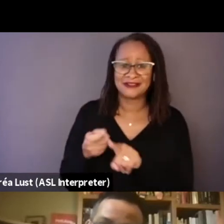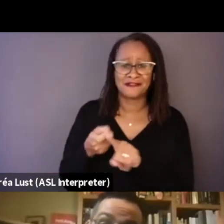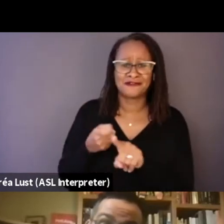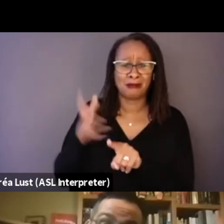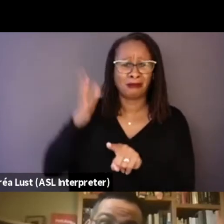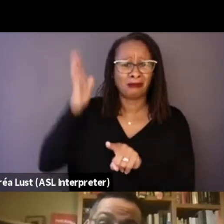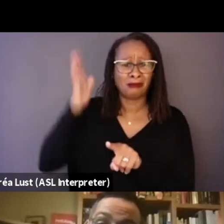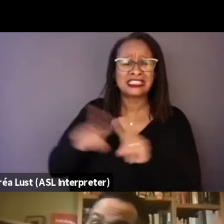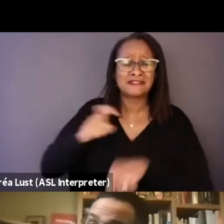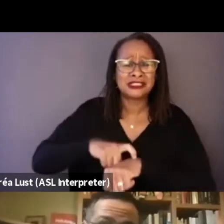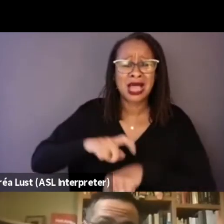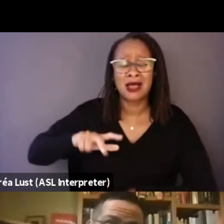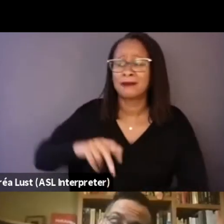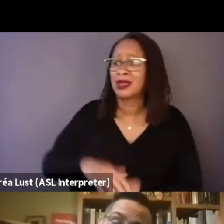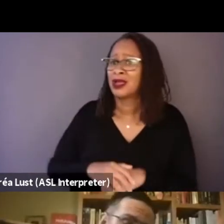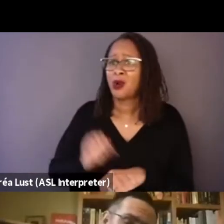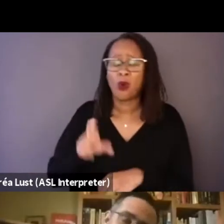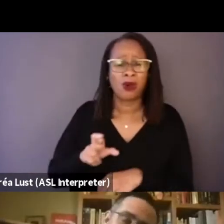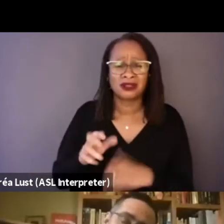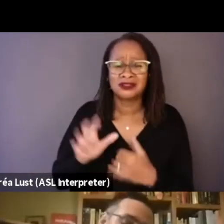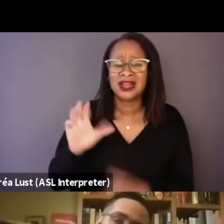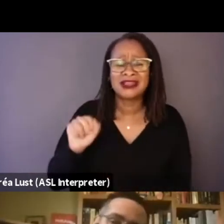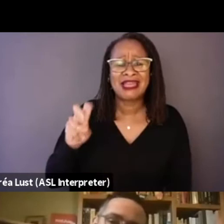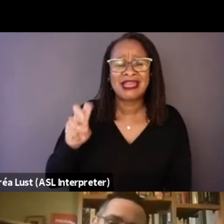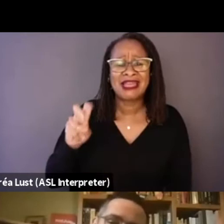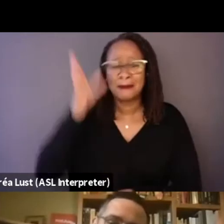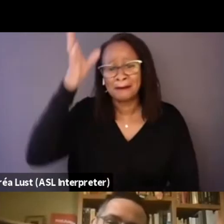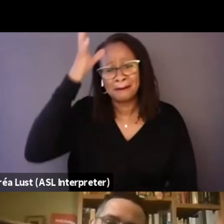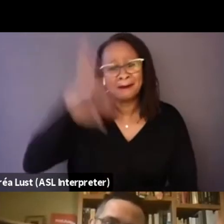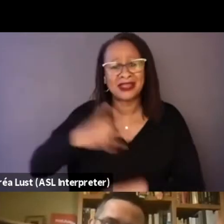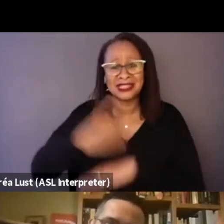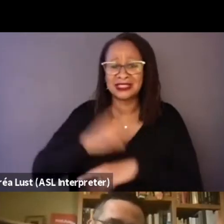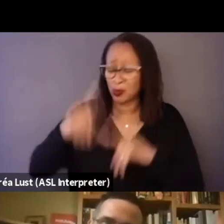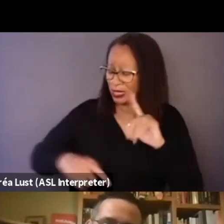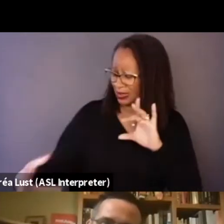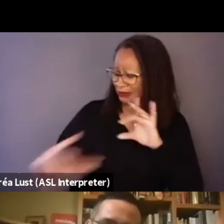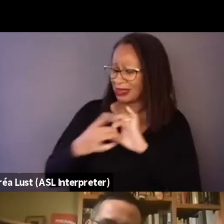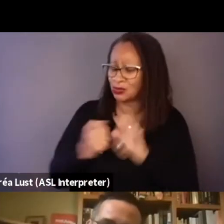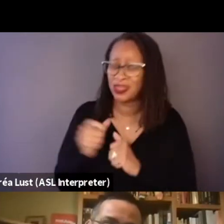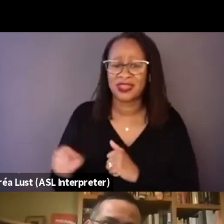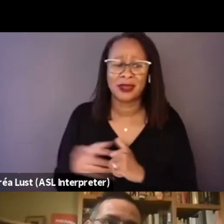that we couldn't possibly connect with ourselves. It's so dehumanizing. - Yeah.